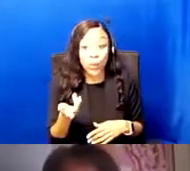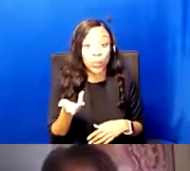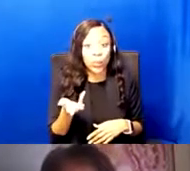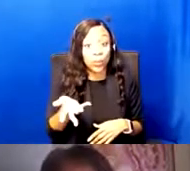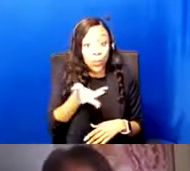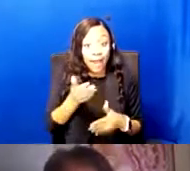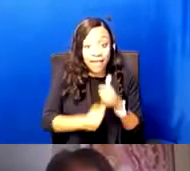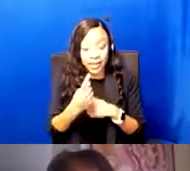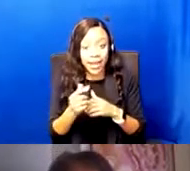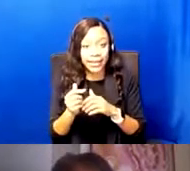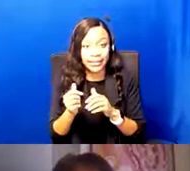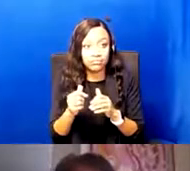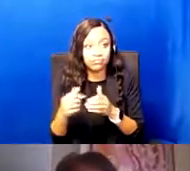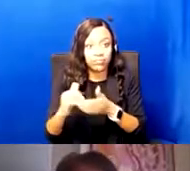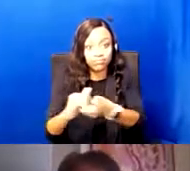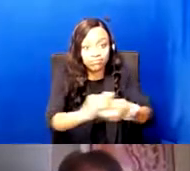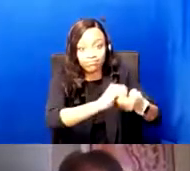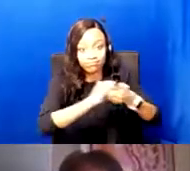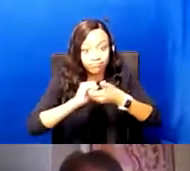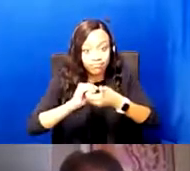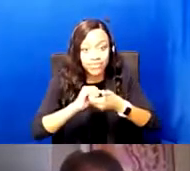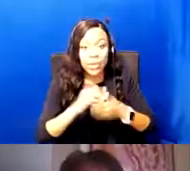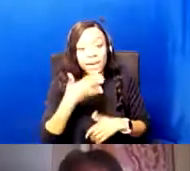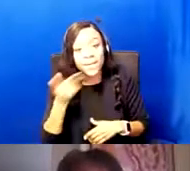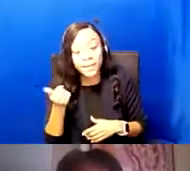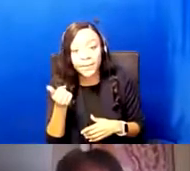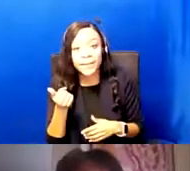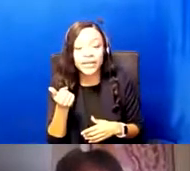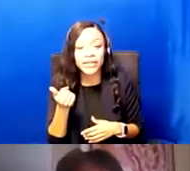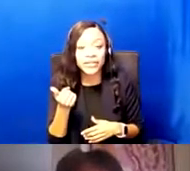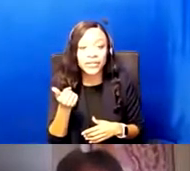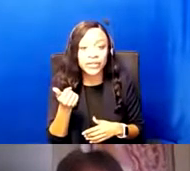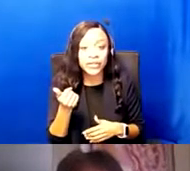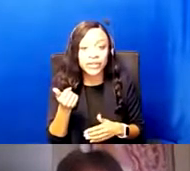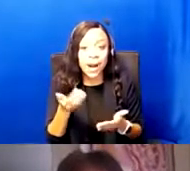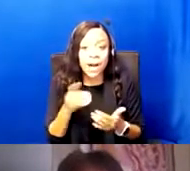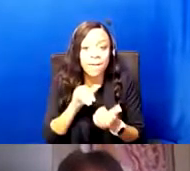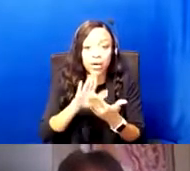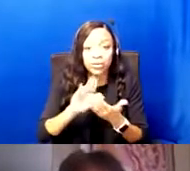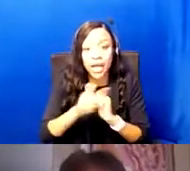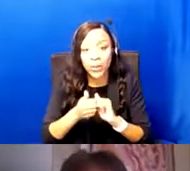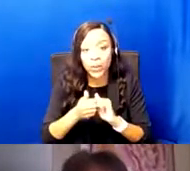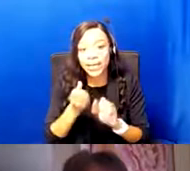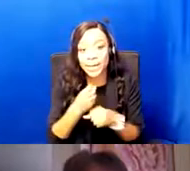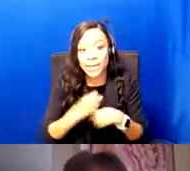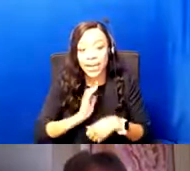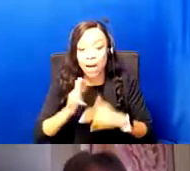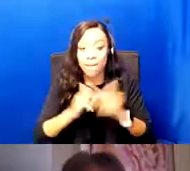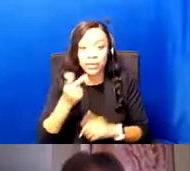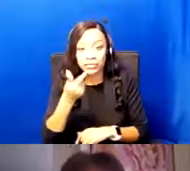to better green our facilities. Those are some of things that are- Thank you, Ron. Thank you.